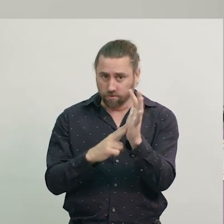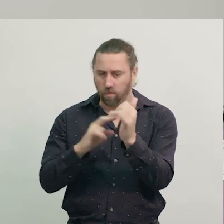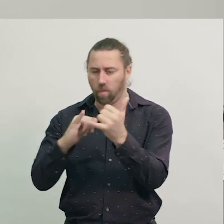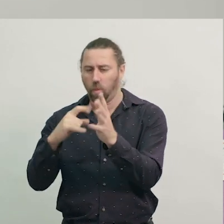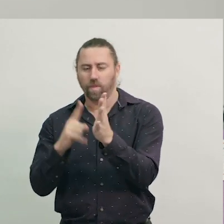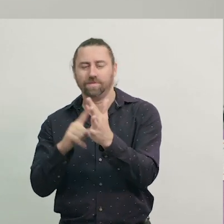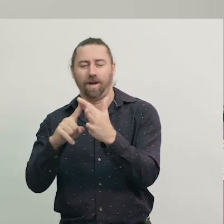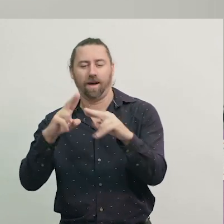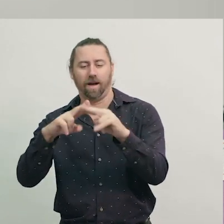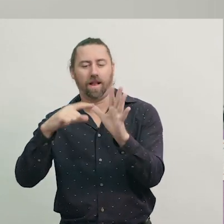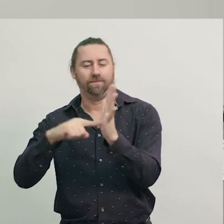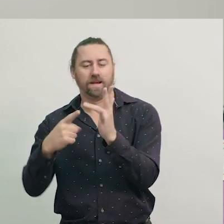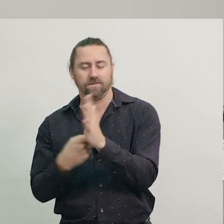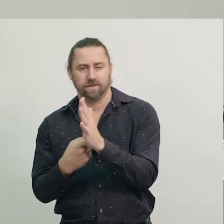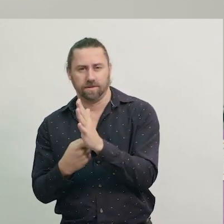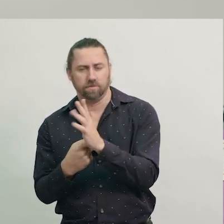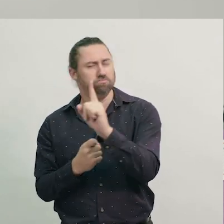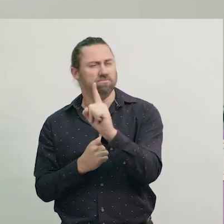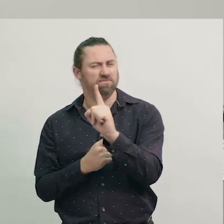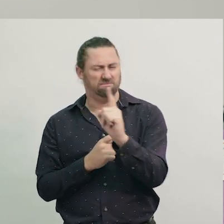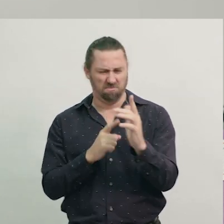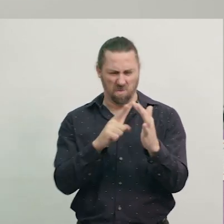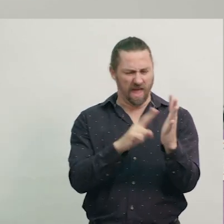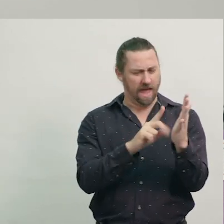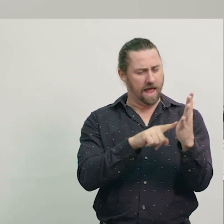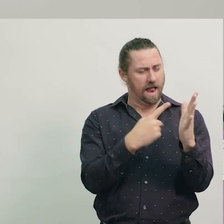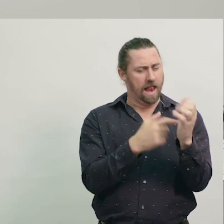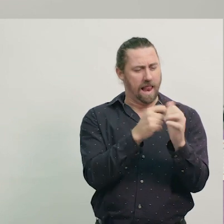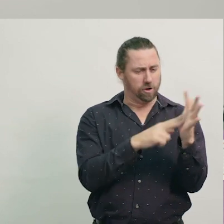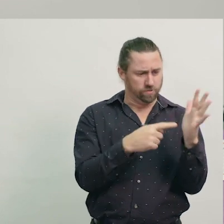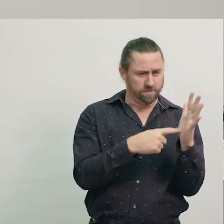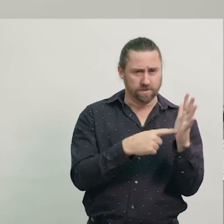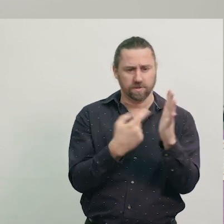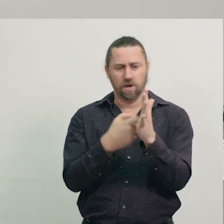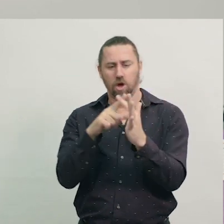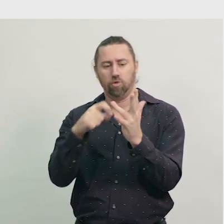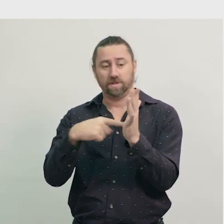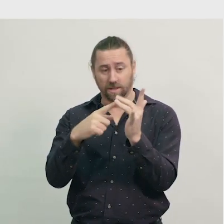Let's start by reviewing those words - enlargement, reduction and scale factor.